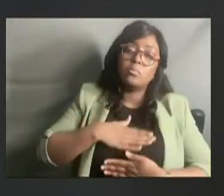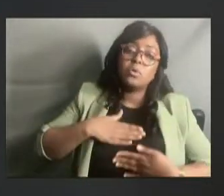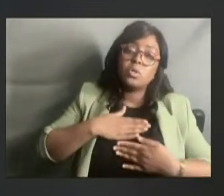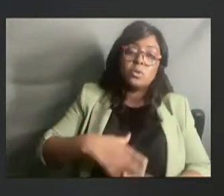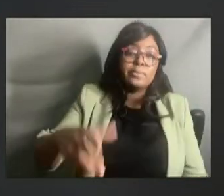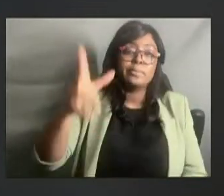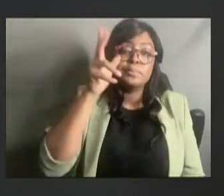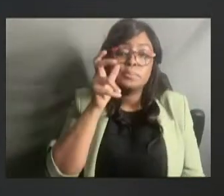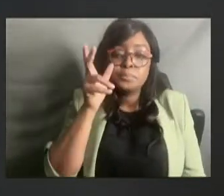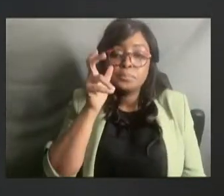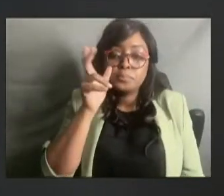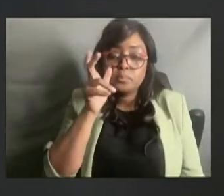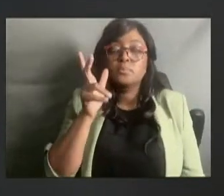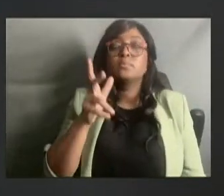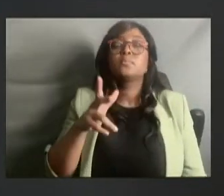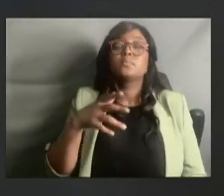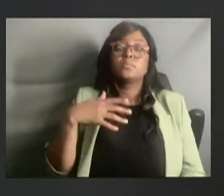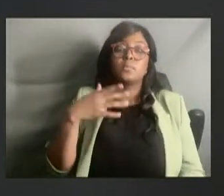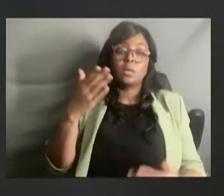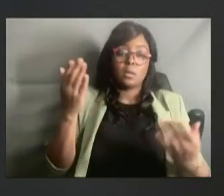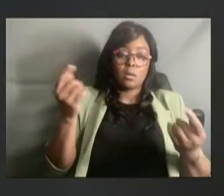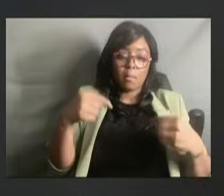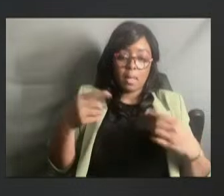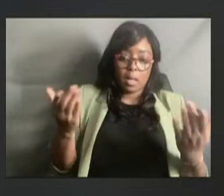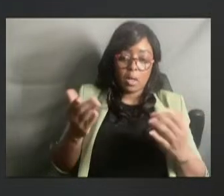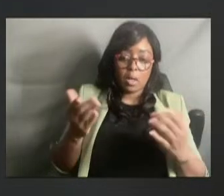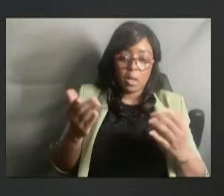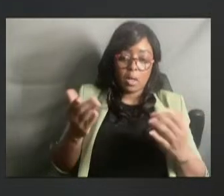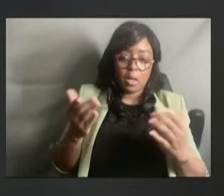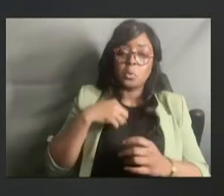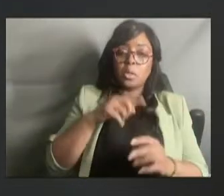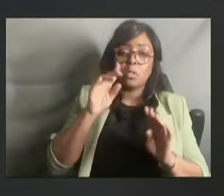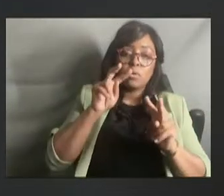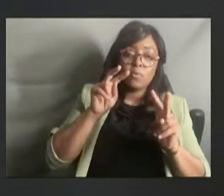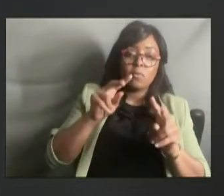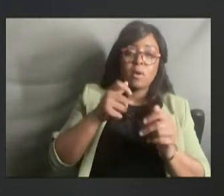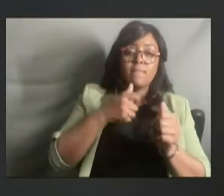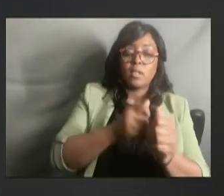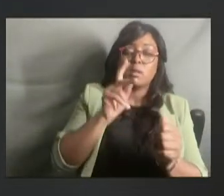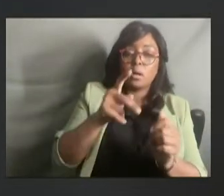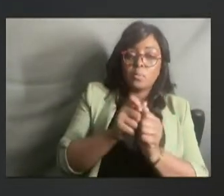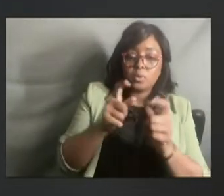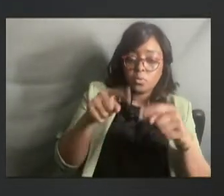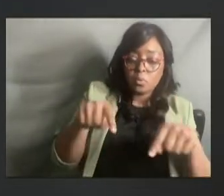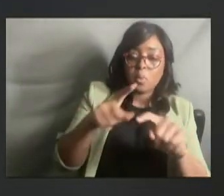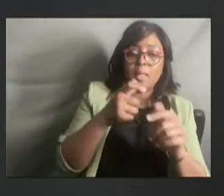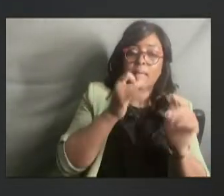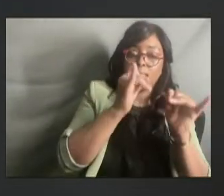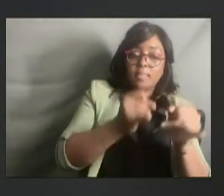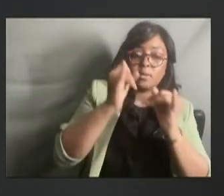on and that we don't agree on. We appreciate your listening ear